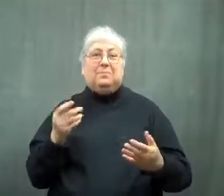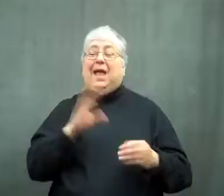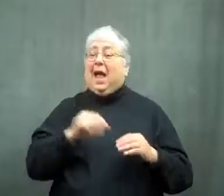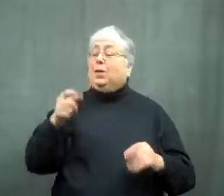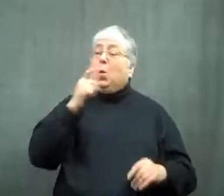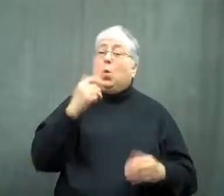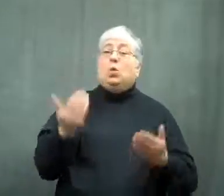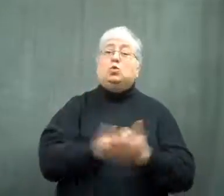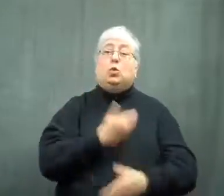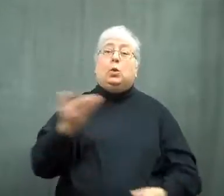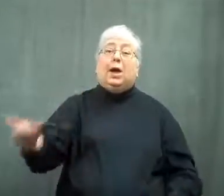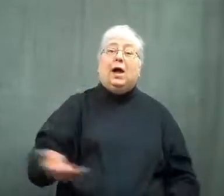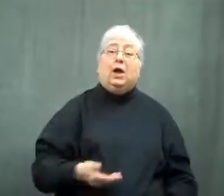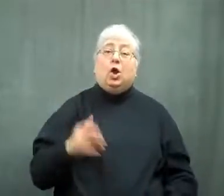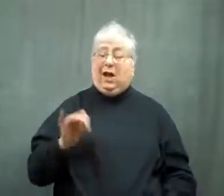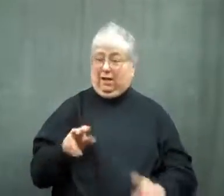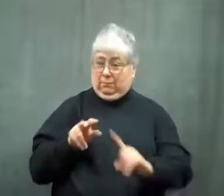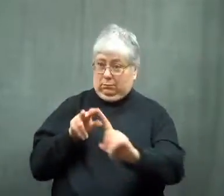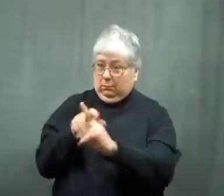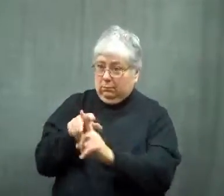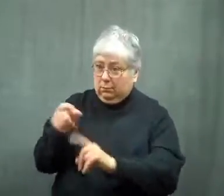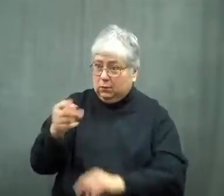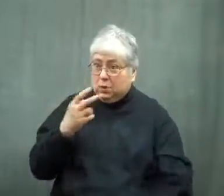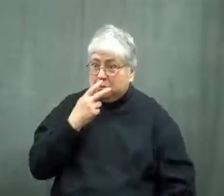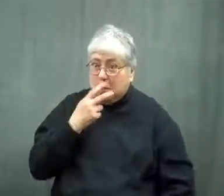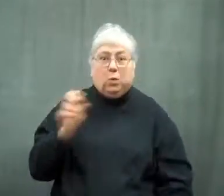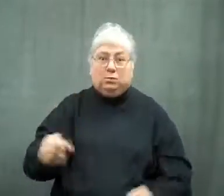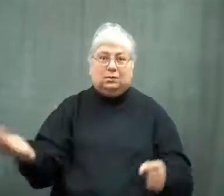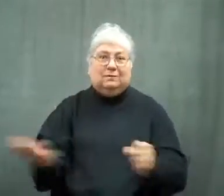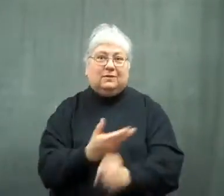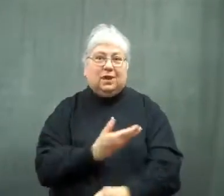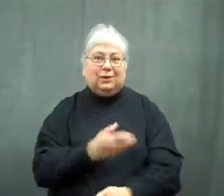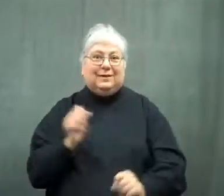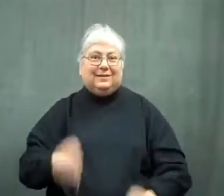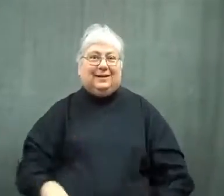New hires who are caught smoking can be fired.